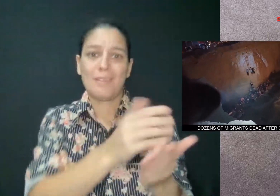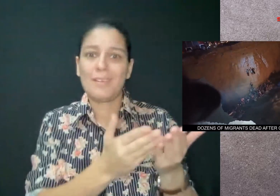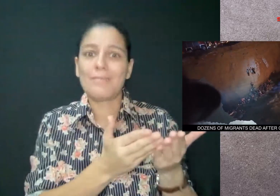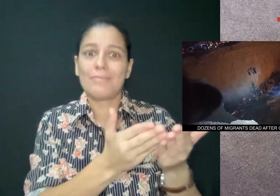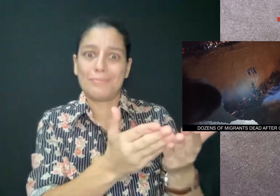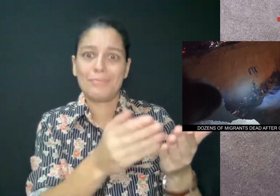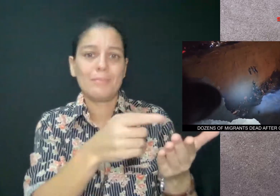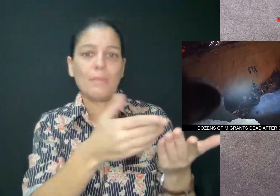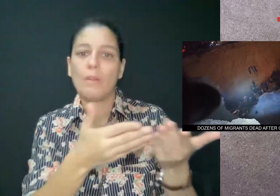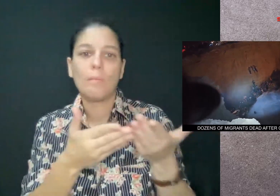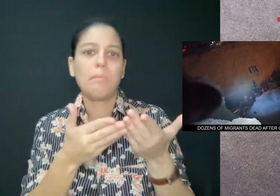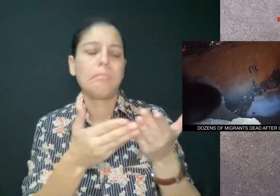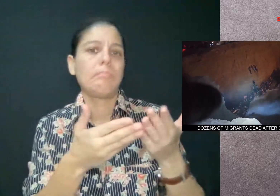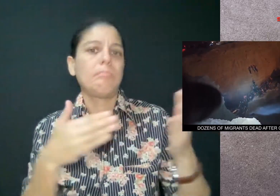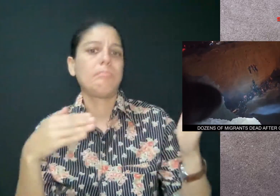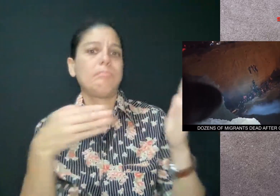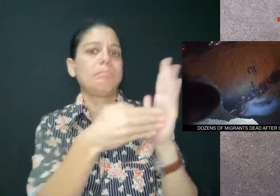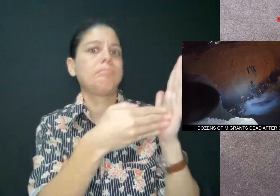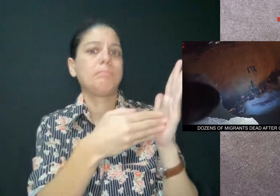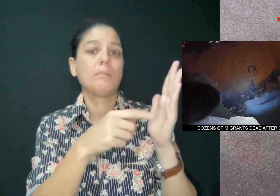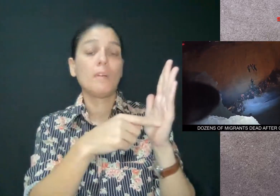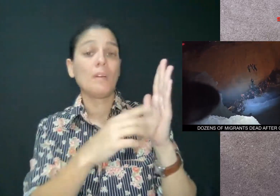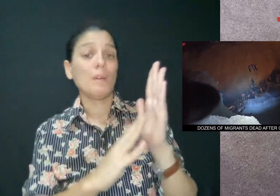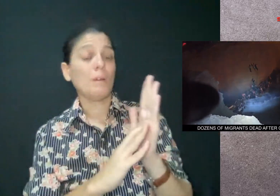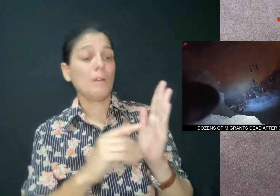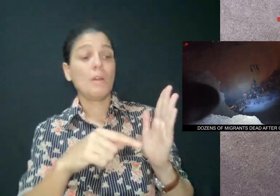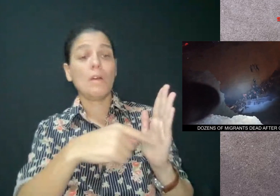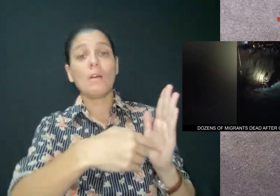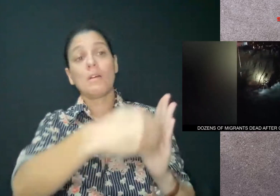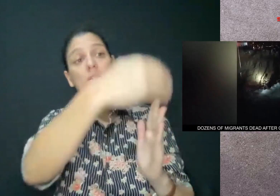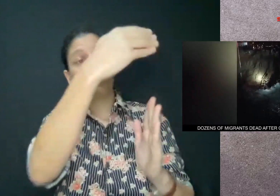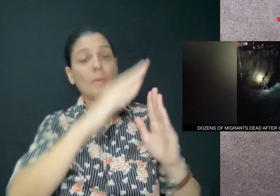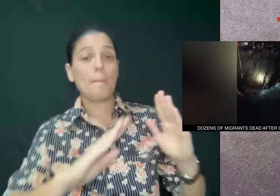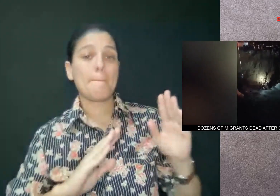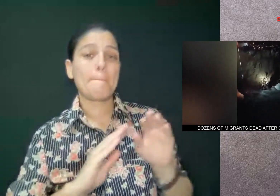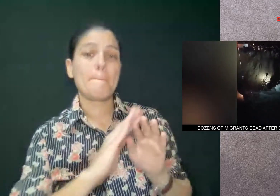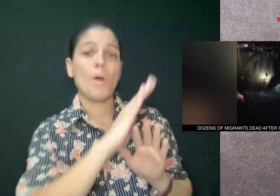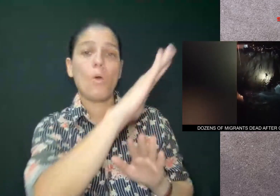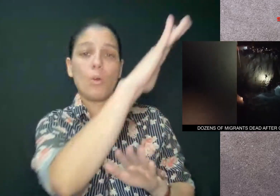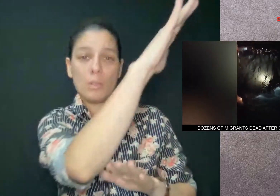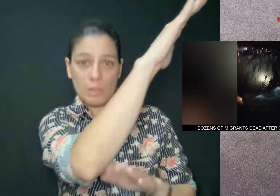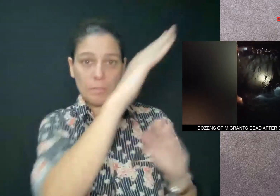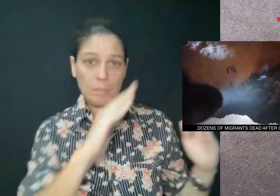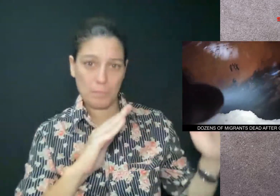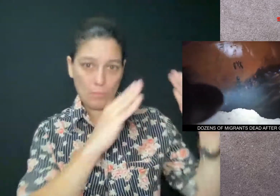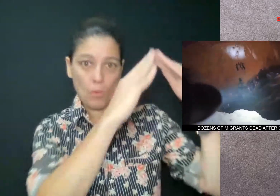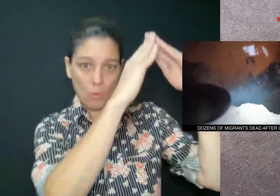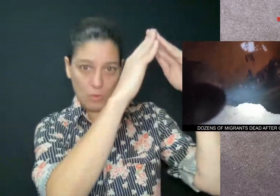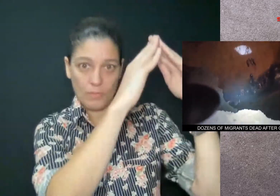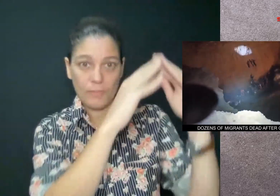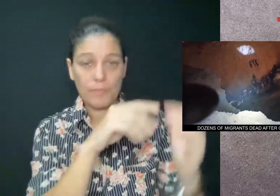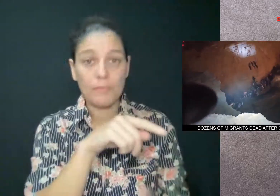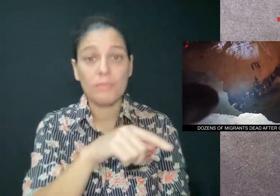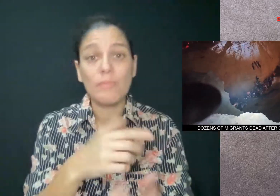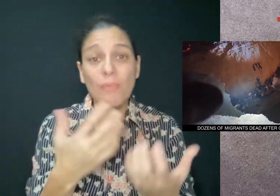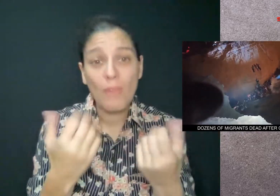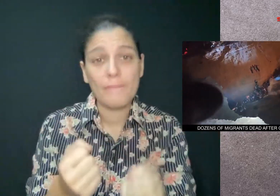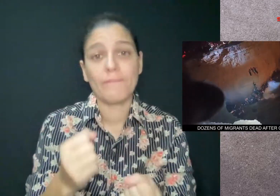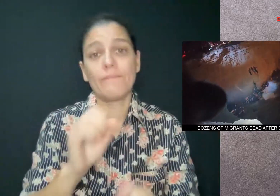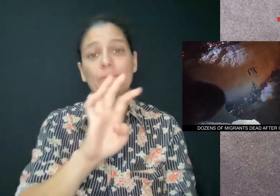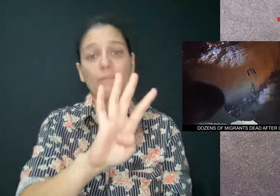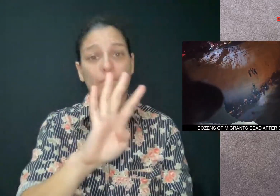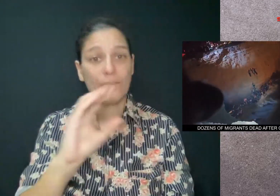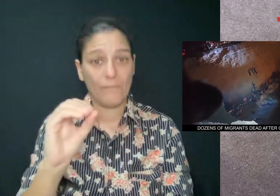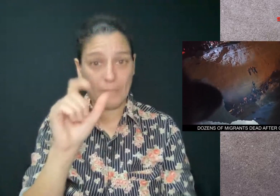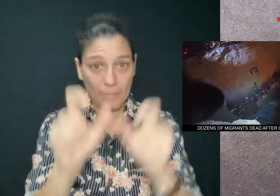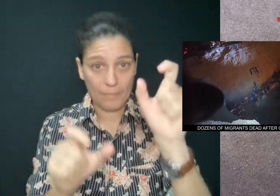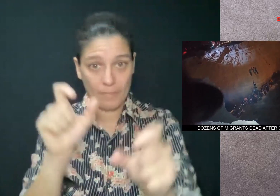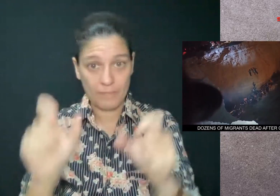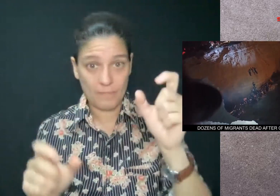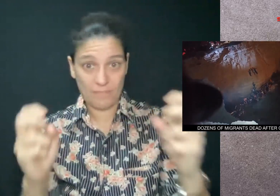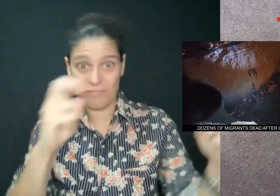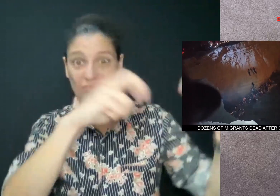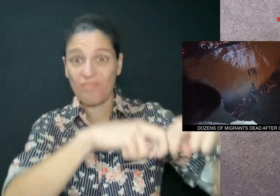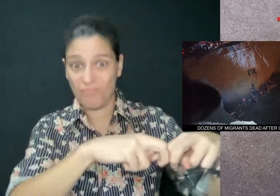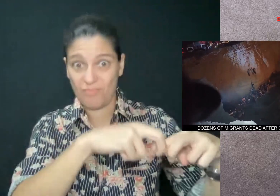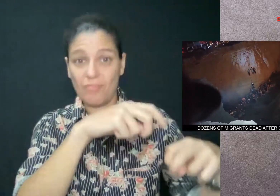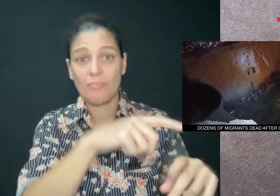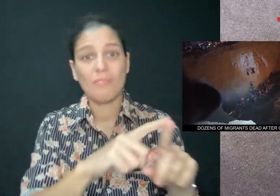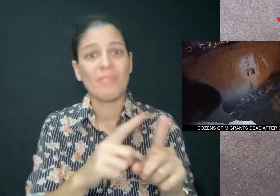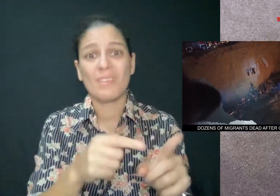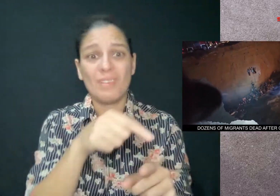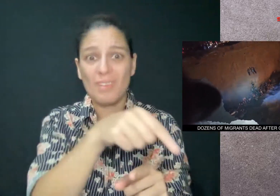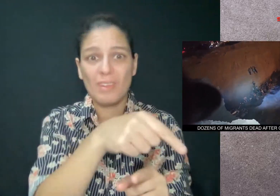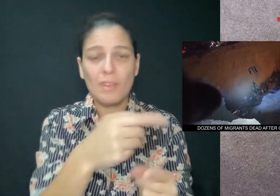after being stranded at the foot of the mountain there were 40 people on board but there were